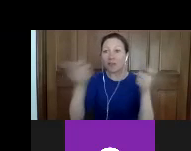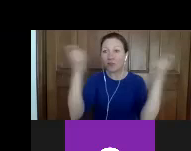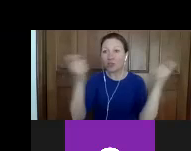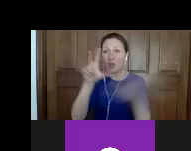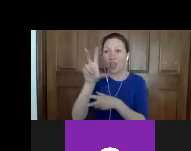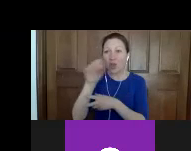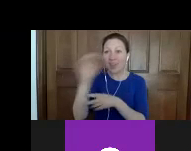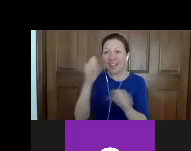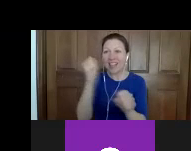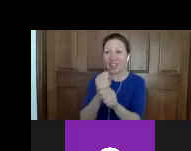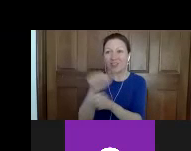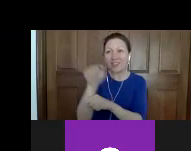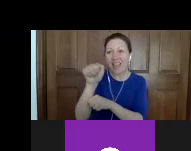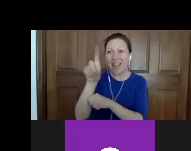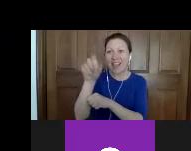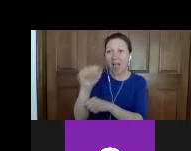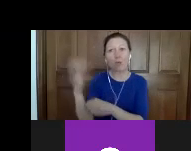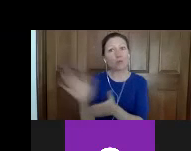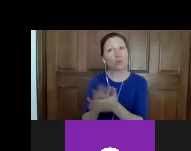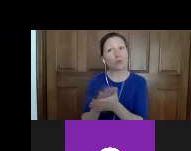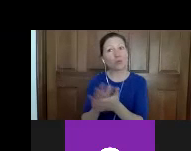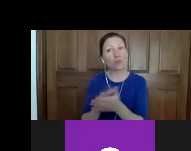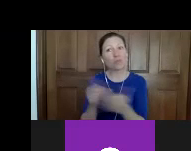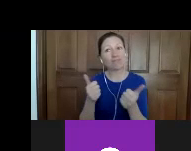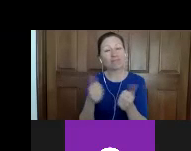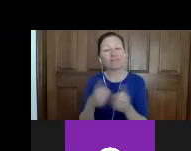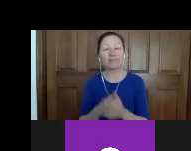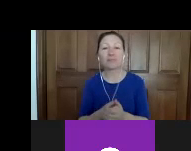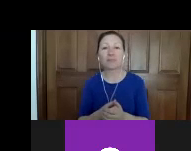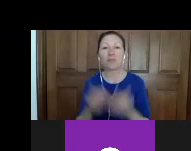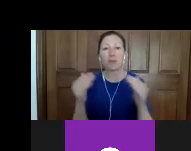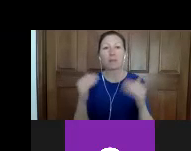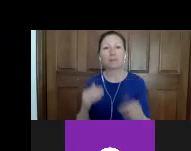As far as physical exams, sometimes you'll be asked to do a drug test or have a physical